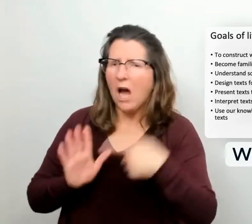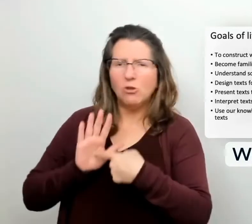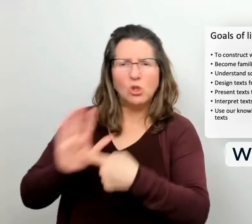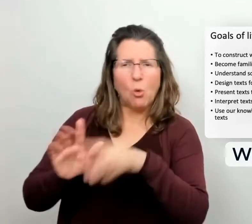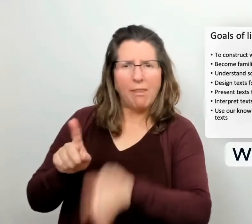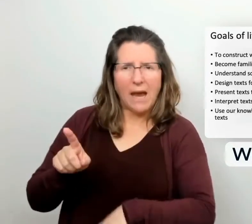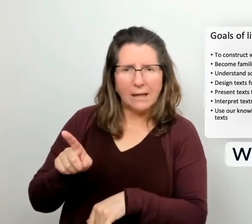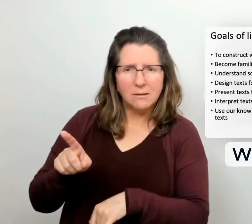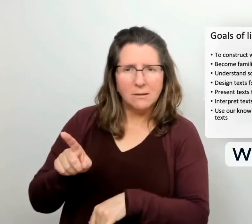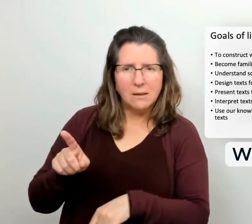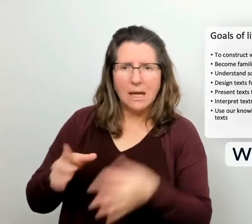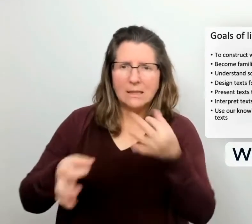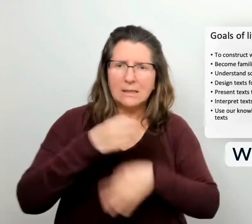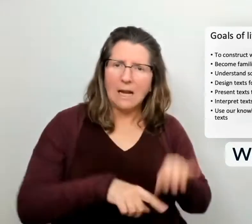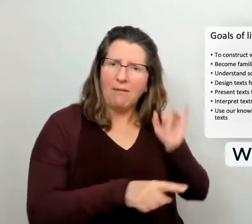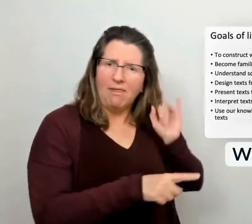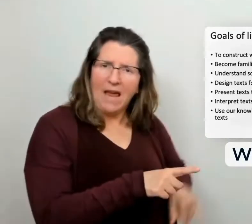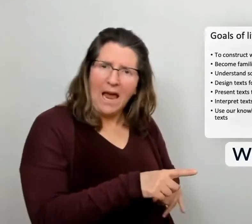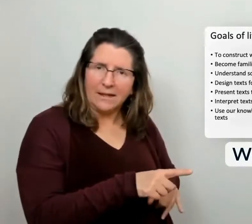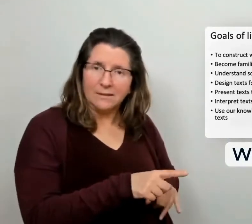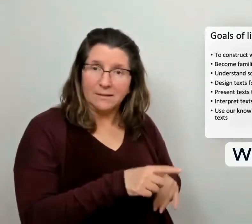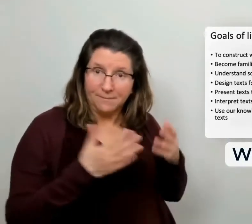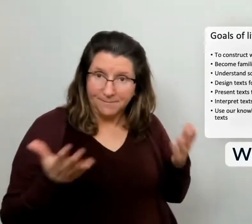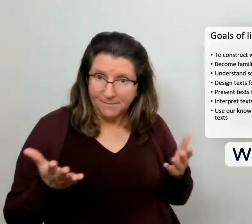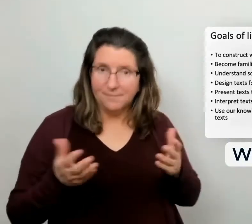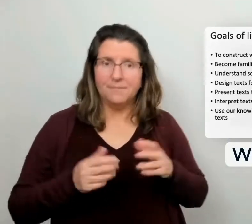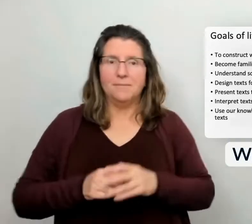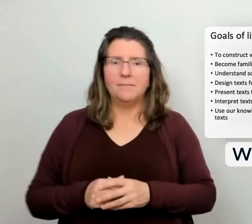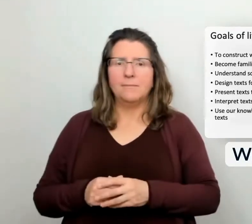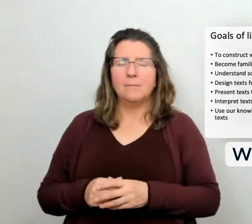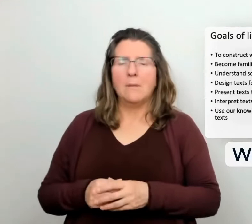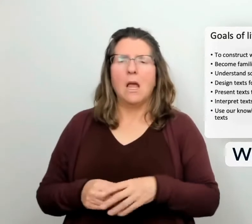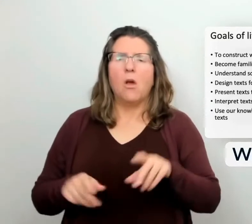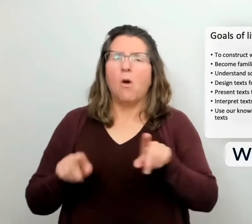Compare and contrast why one form of text be used over another?